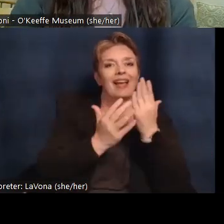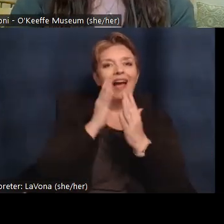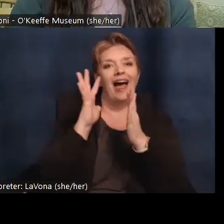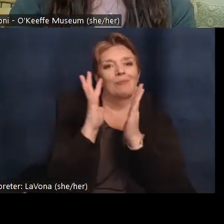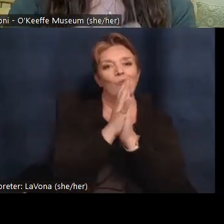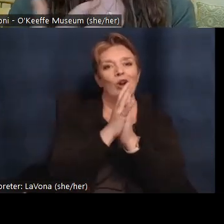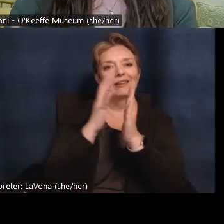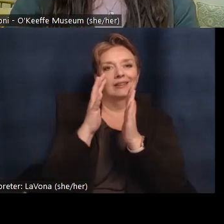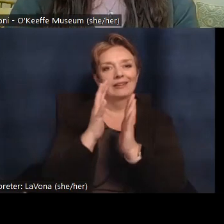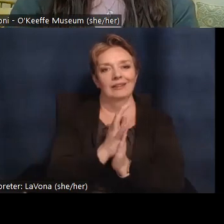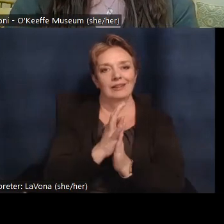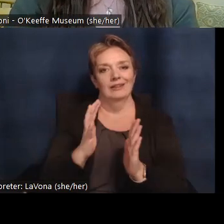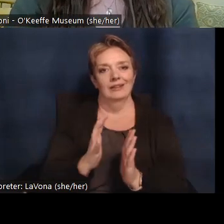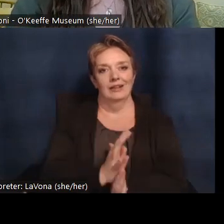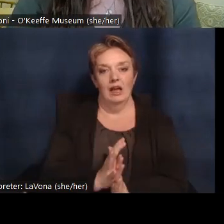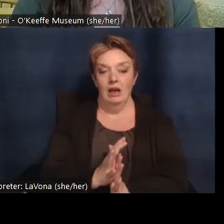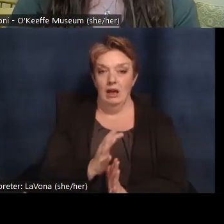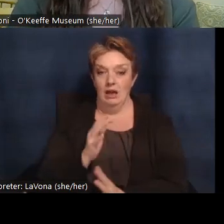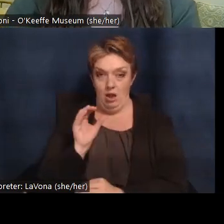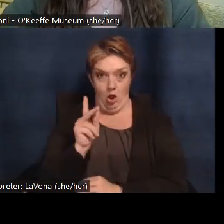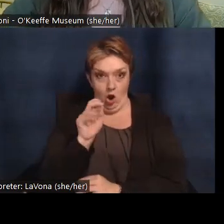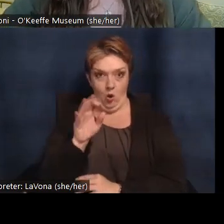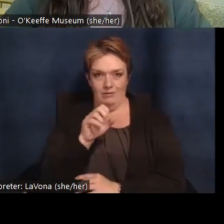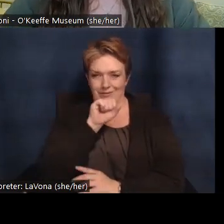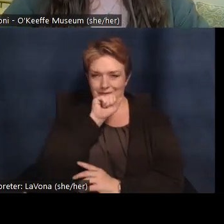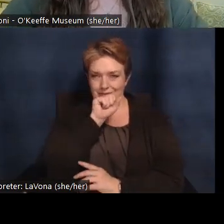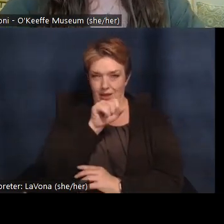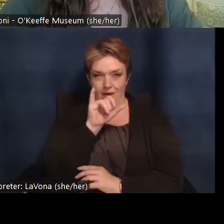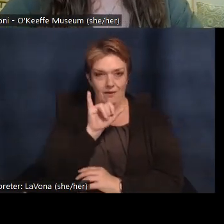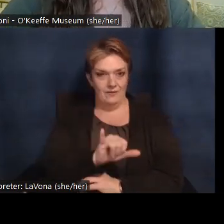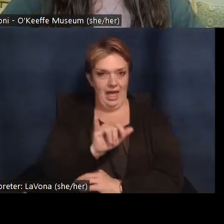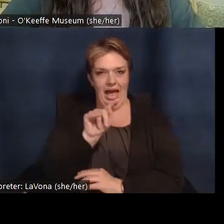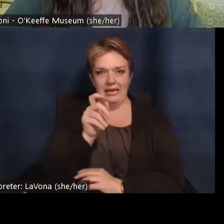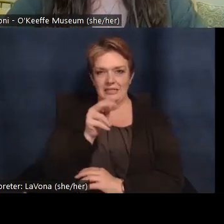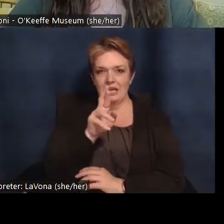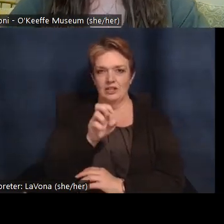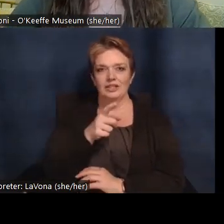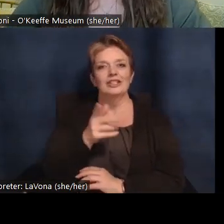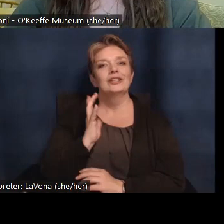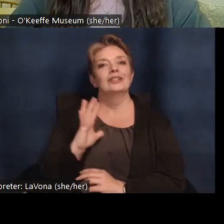And so Miss O’Keeffe really loved that texture, and she used to say, "My house was made by the hands of women."